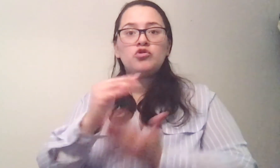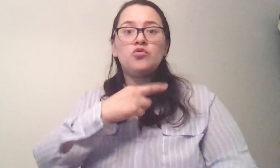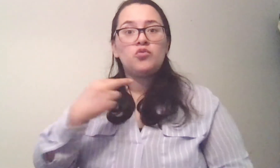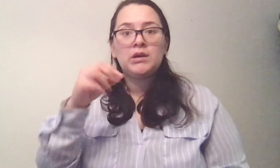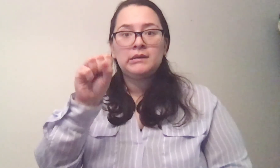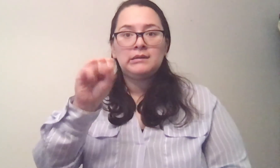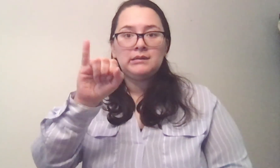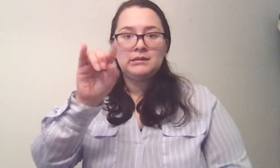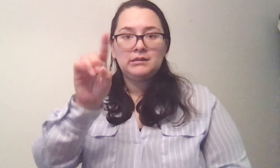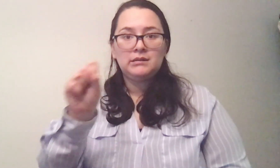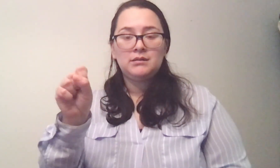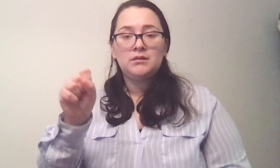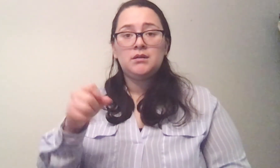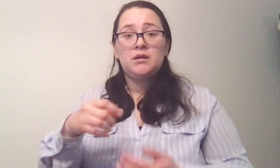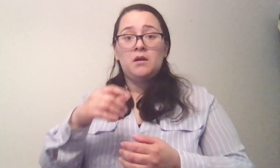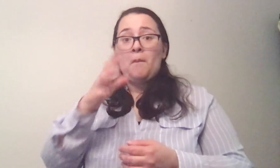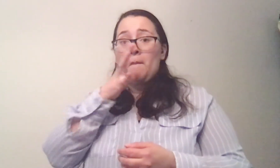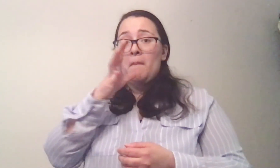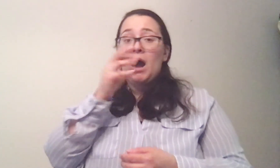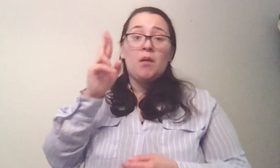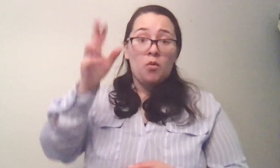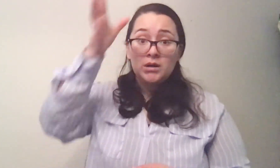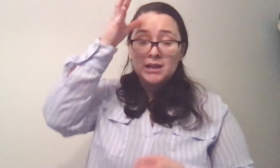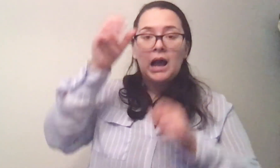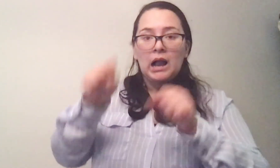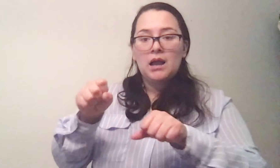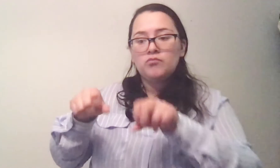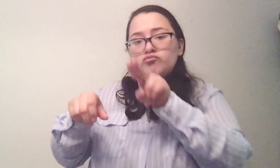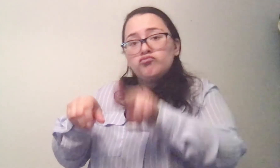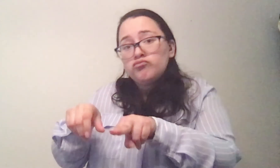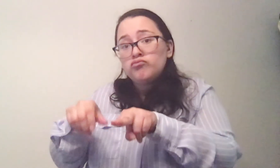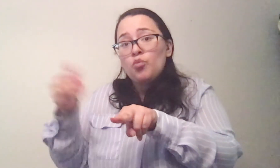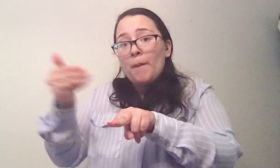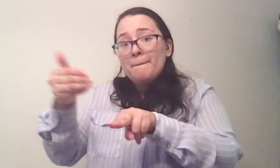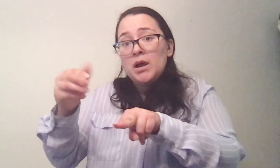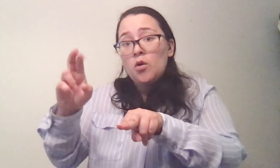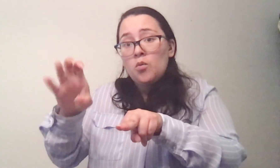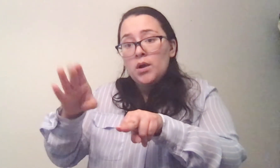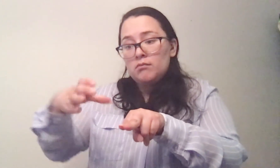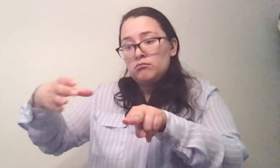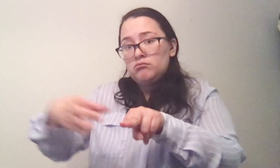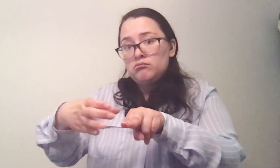the risk of SIDS. Mom or dad can set up the crib